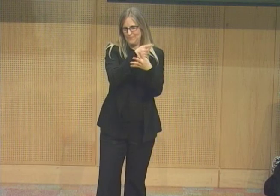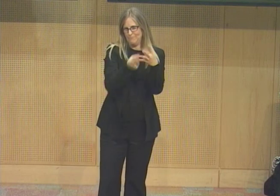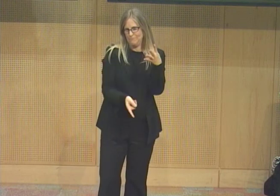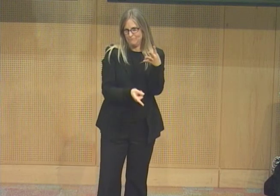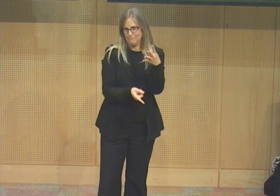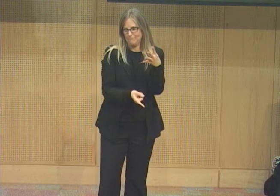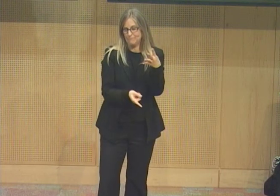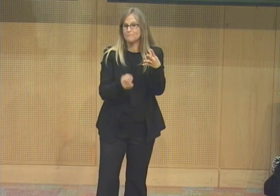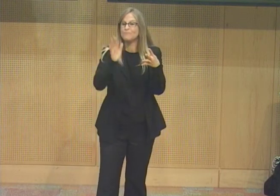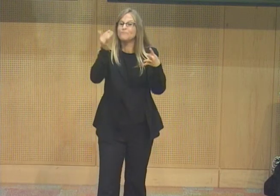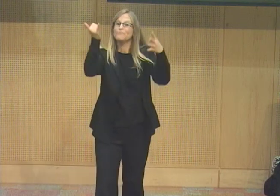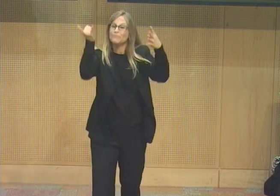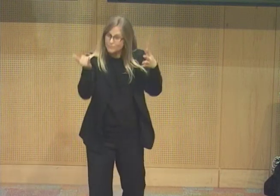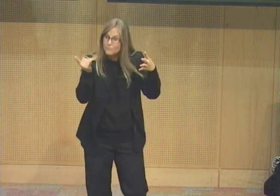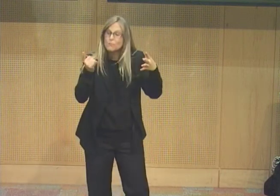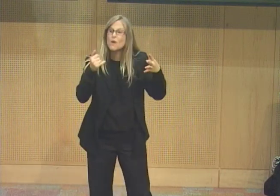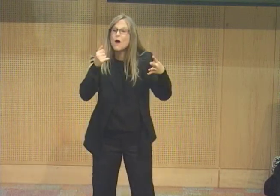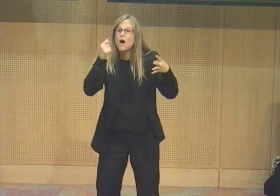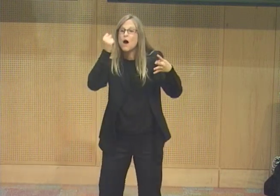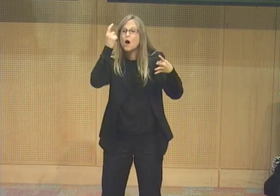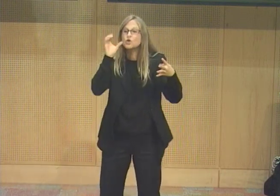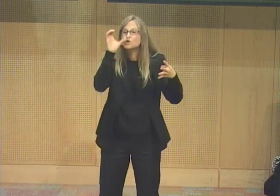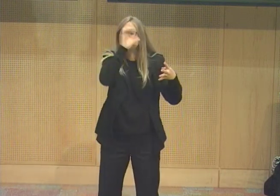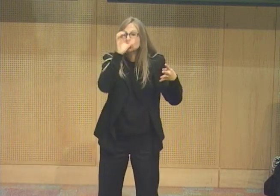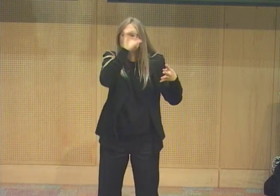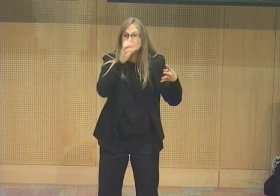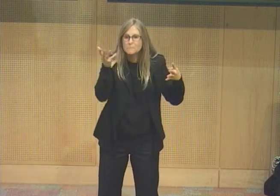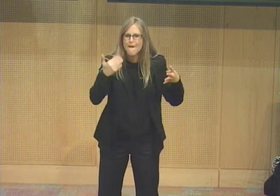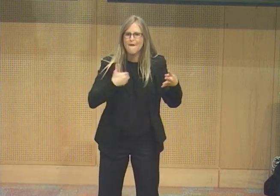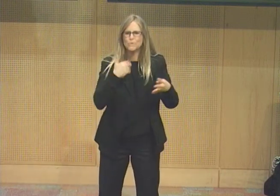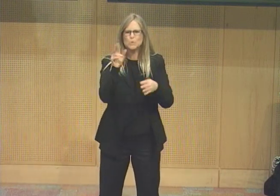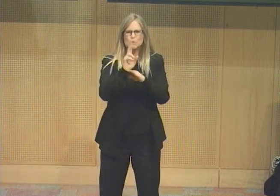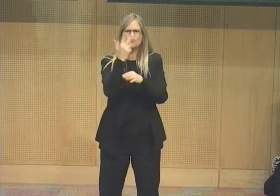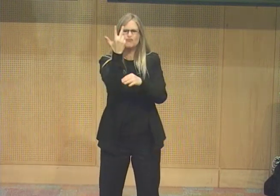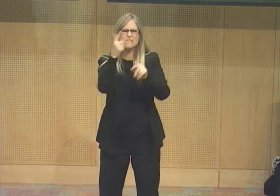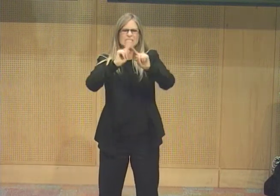I used a search engine. I used three different search engines.